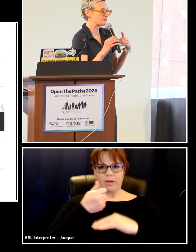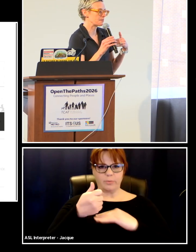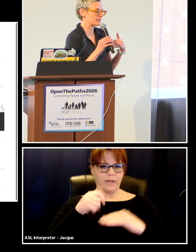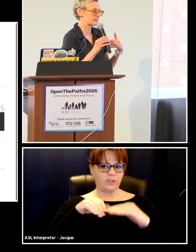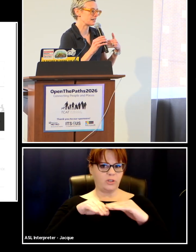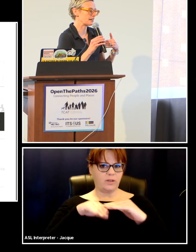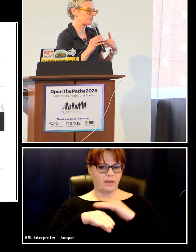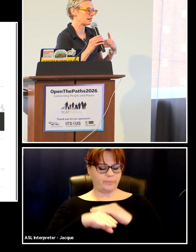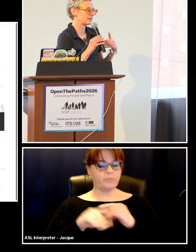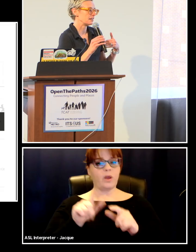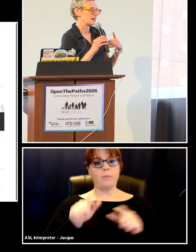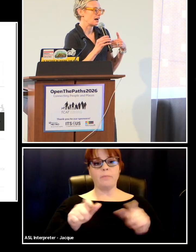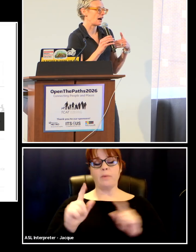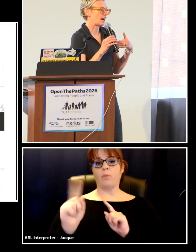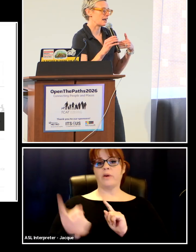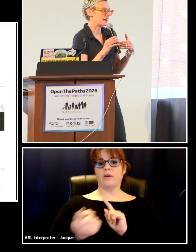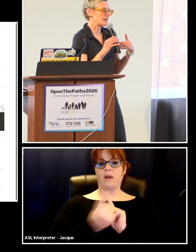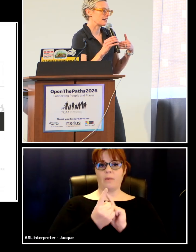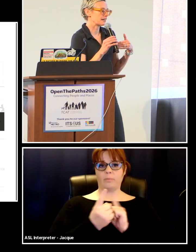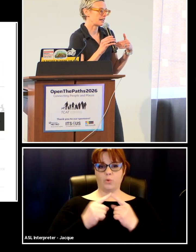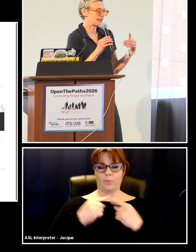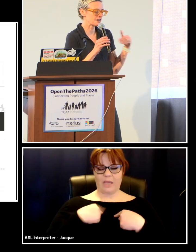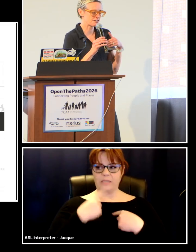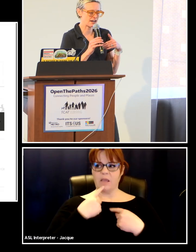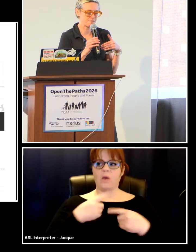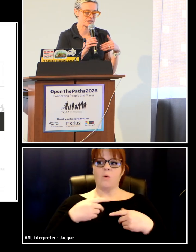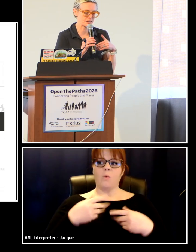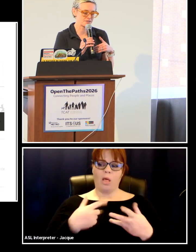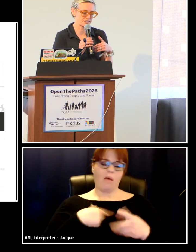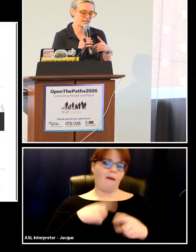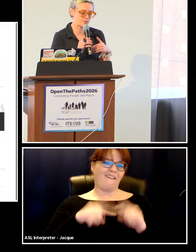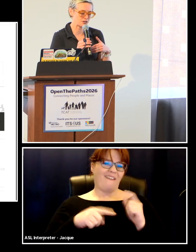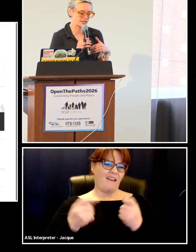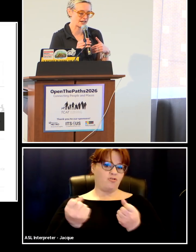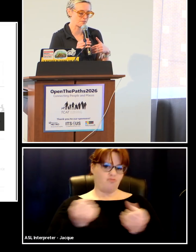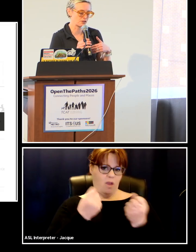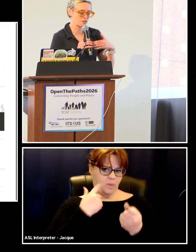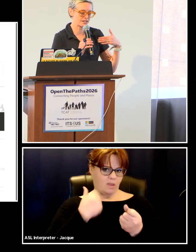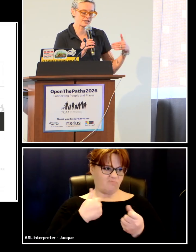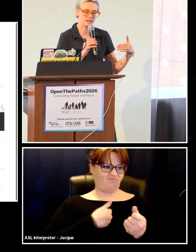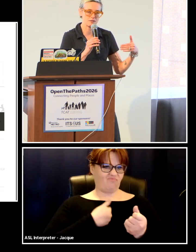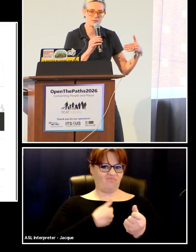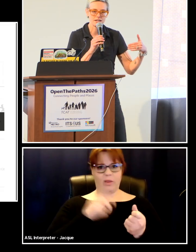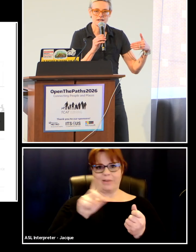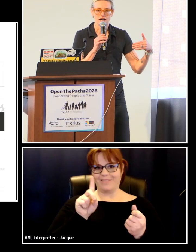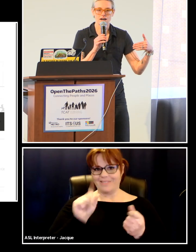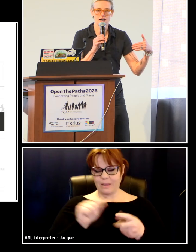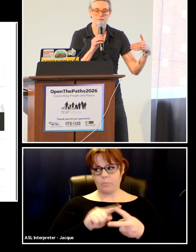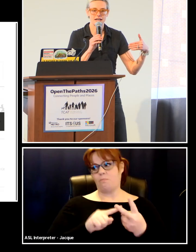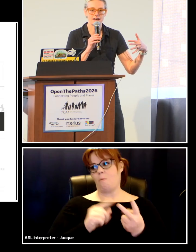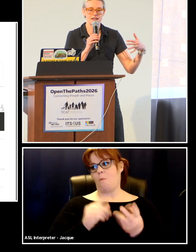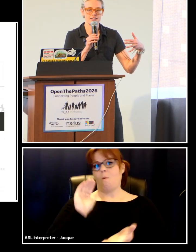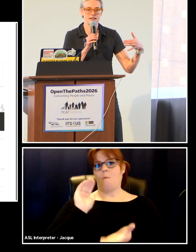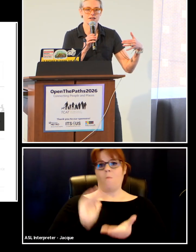to me and say well I can't drive because I'm disabled and I'm low income. Um, and you know,